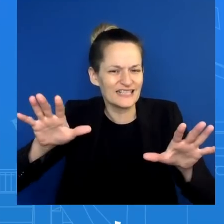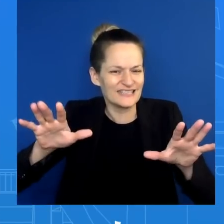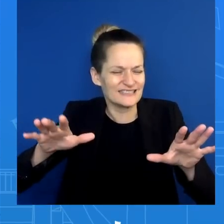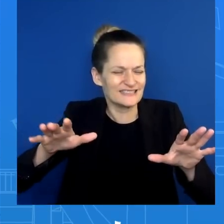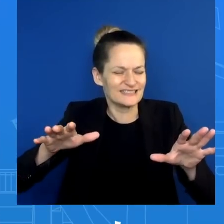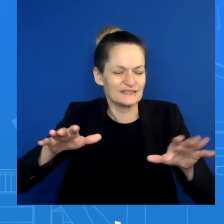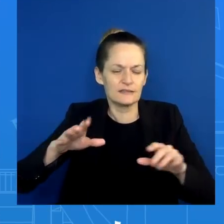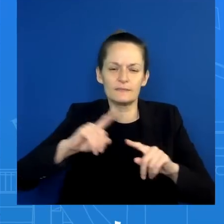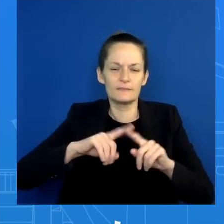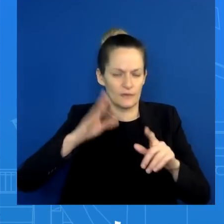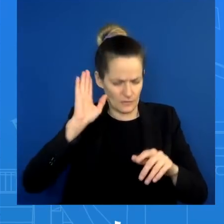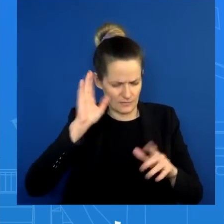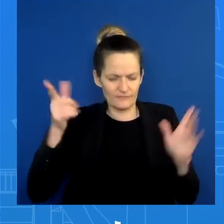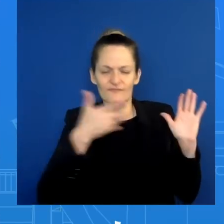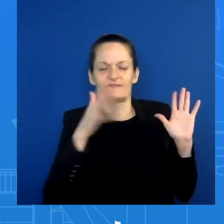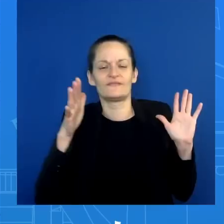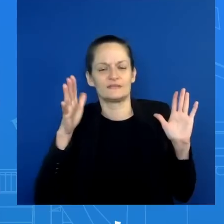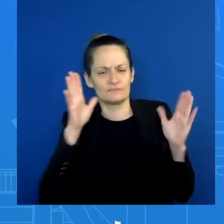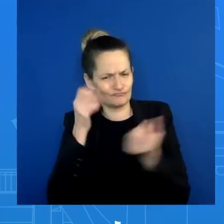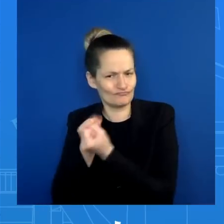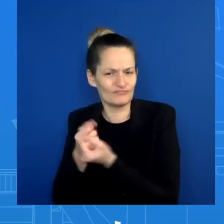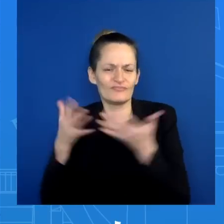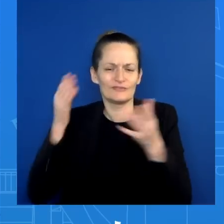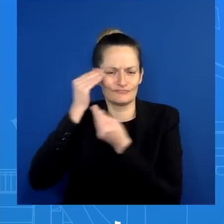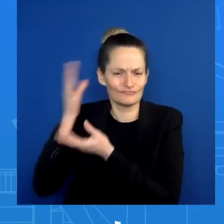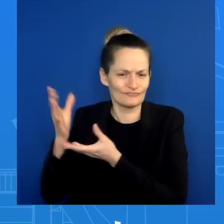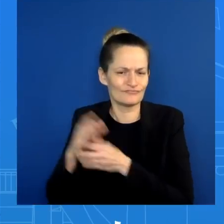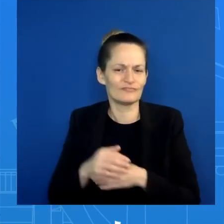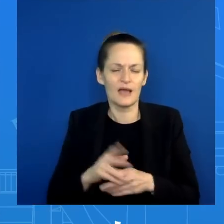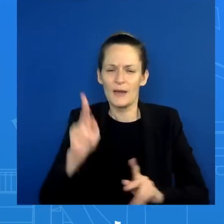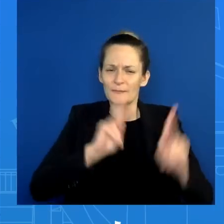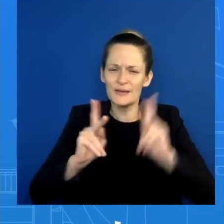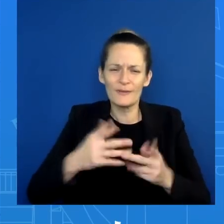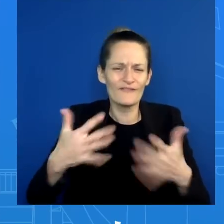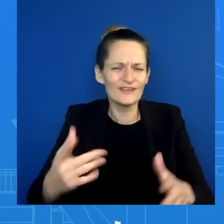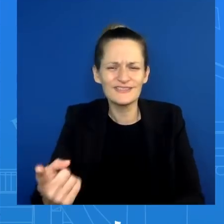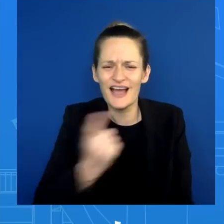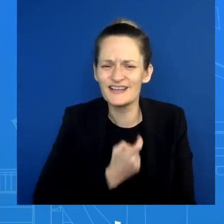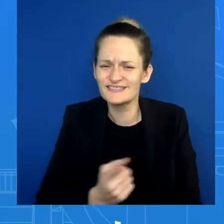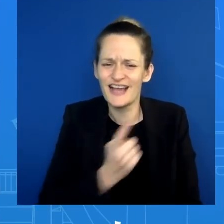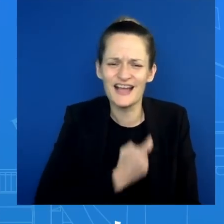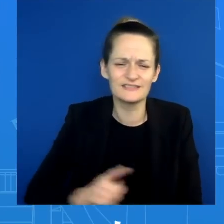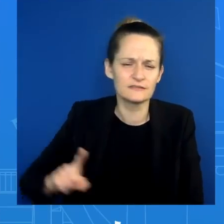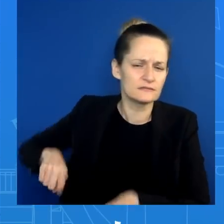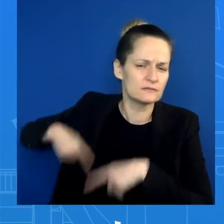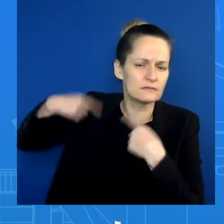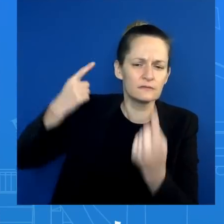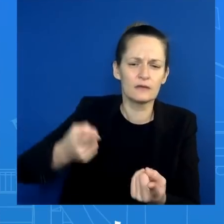We support Zelensky, the president and his you know,